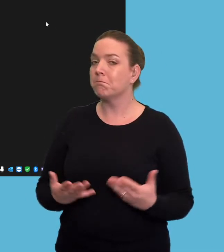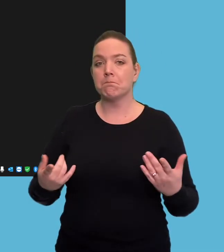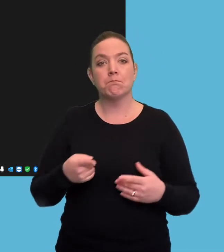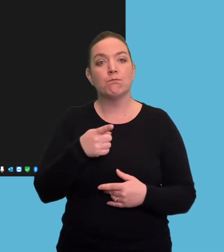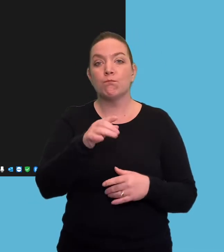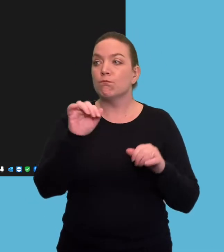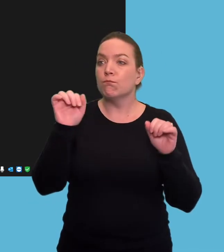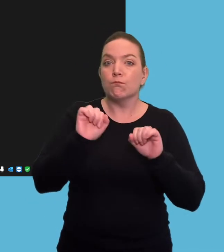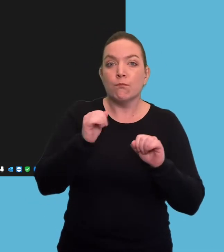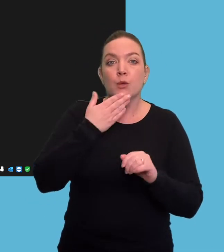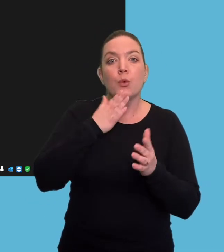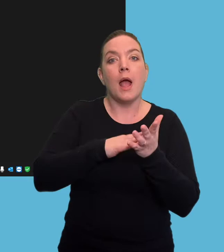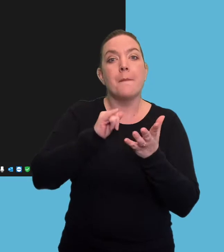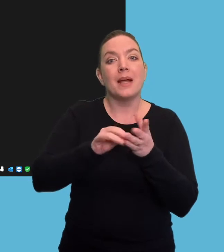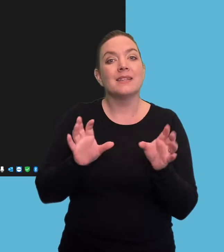If you haven't used MS Teams before,